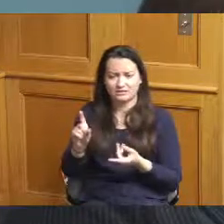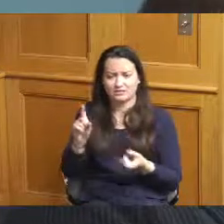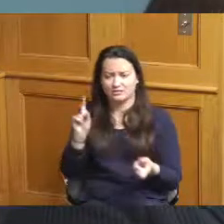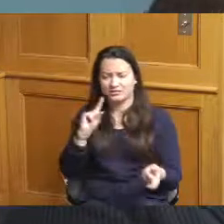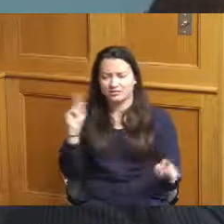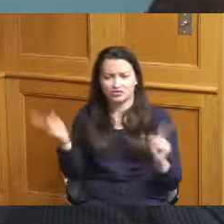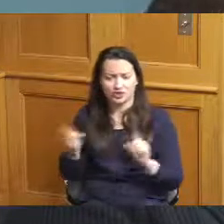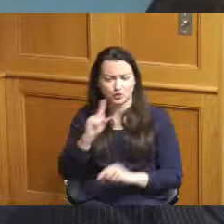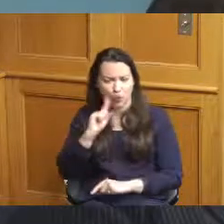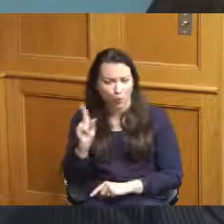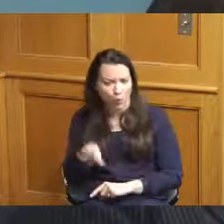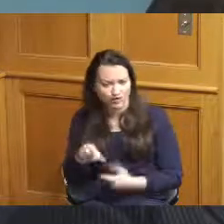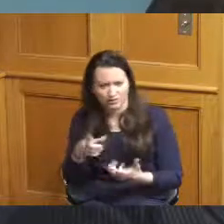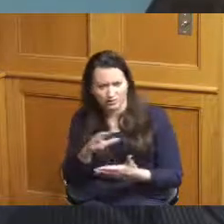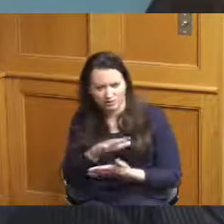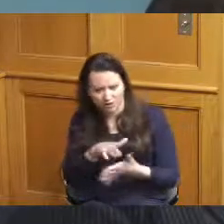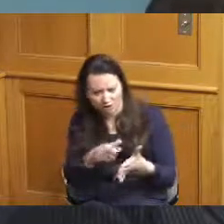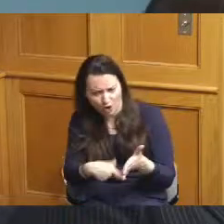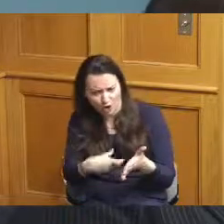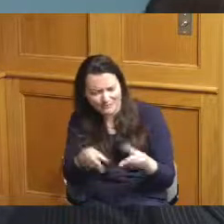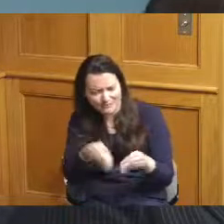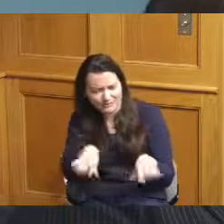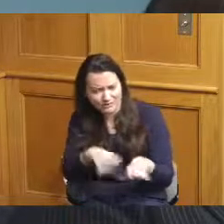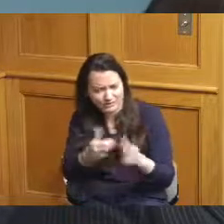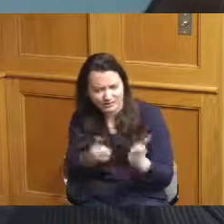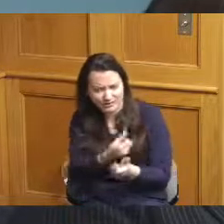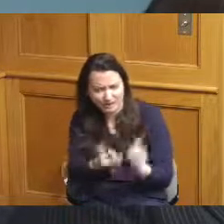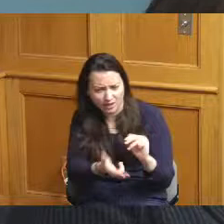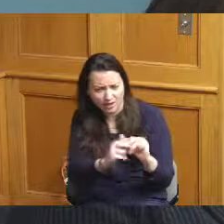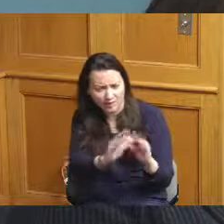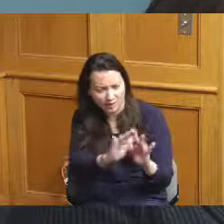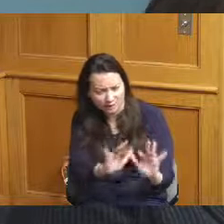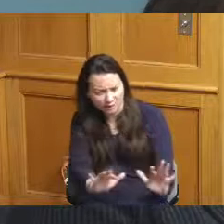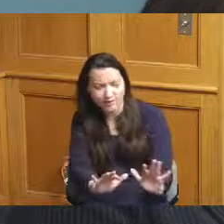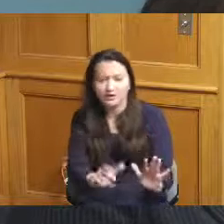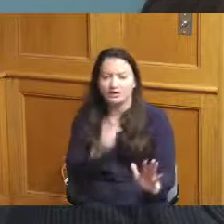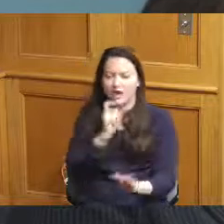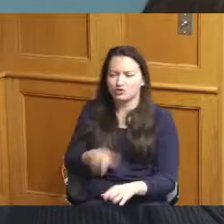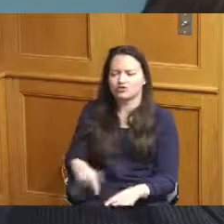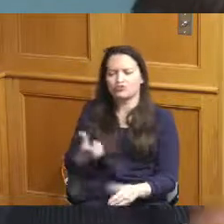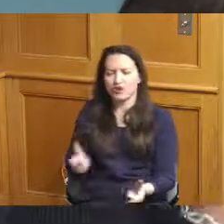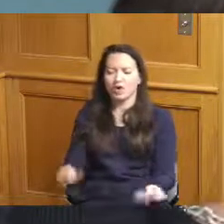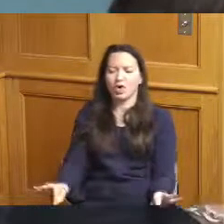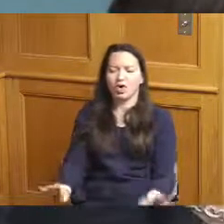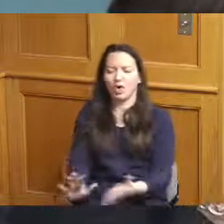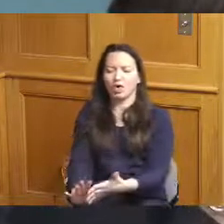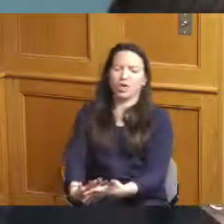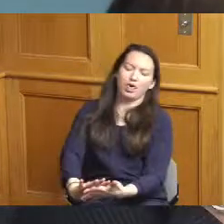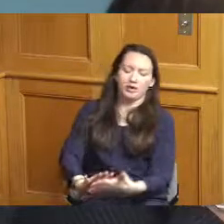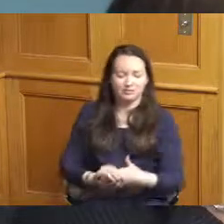know hope cost of materials went up and what have you sure not trying to Discount that part so you